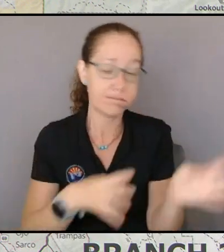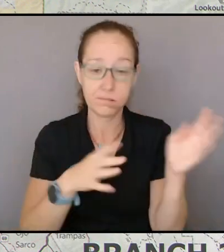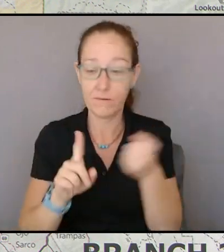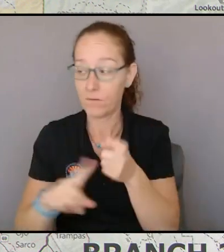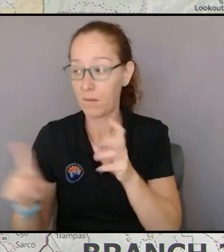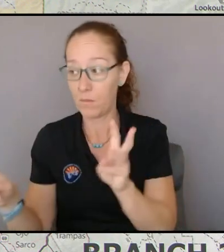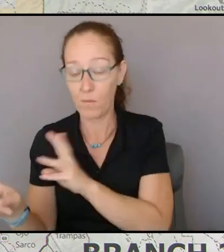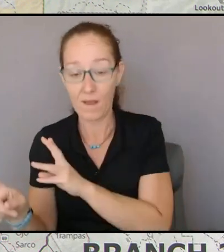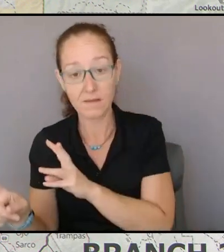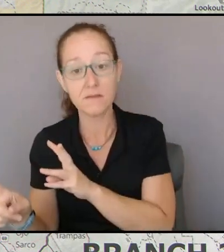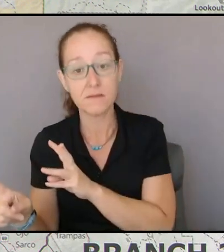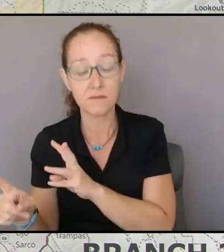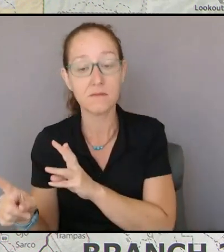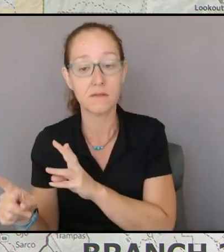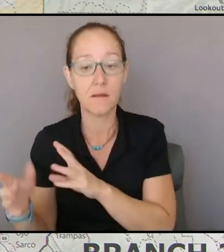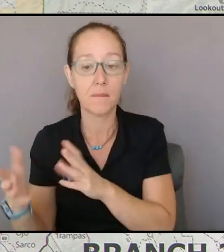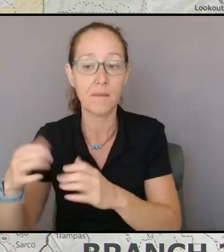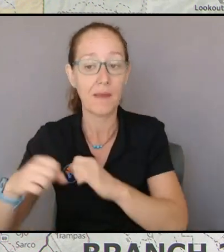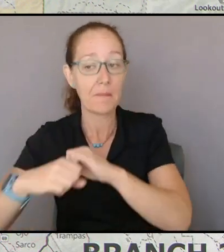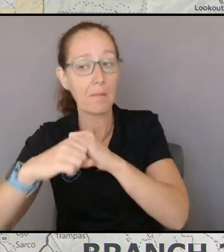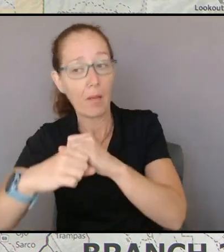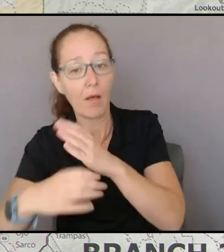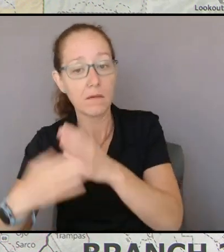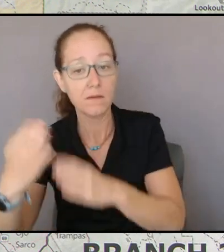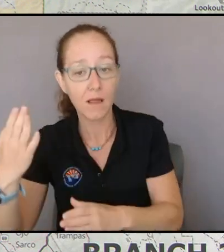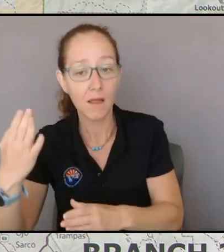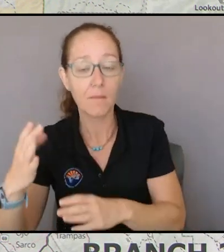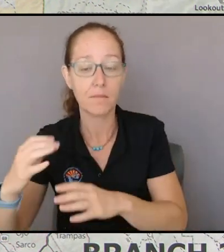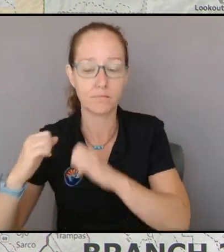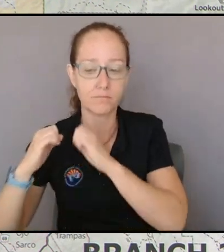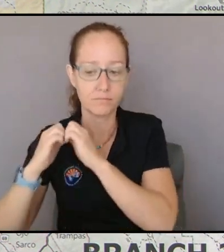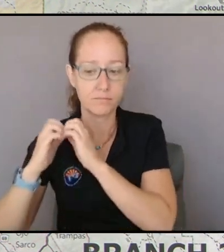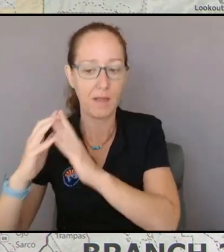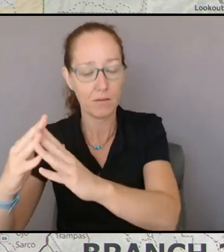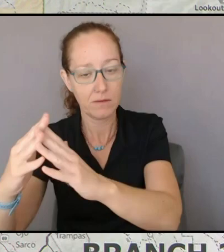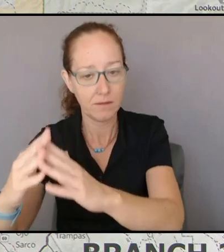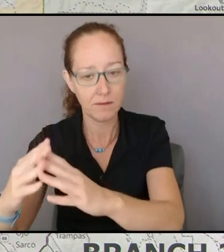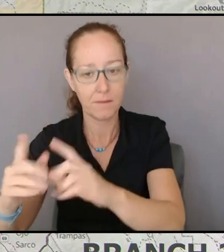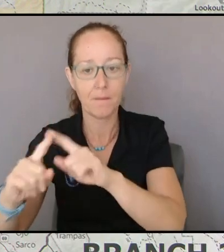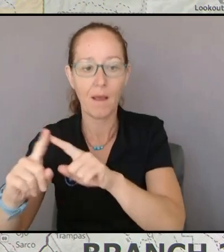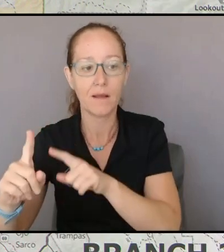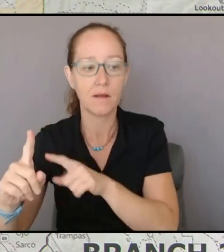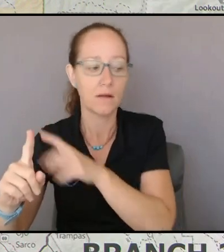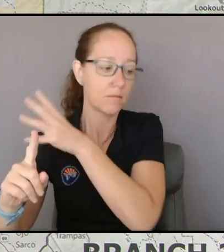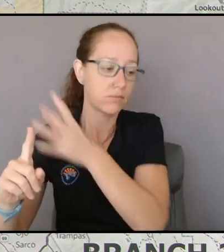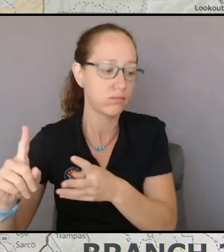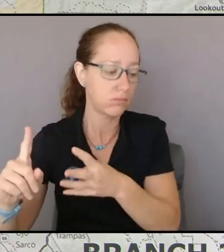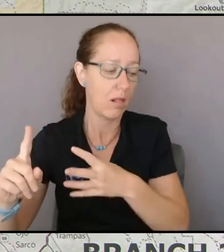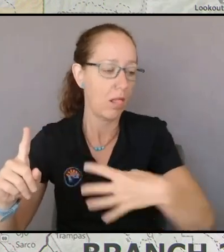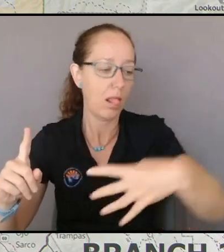direction here. If you have a southeast wind that's coming down like this, there's not a big ridge there, so although the